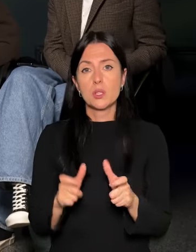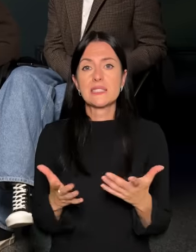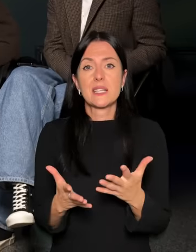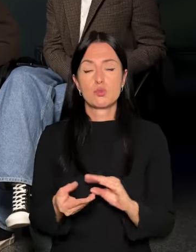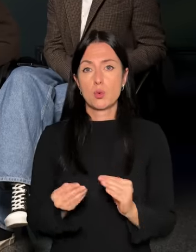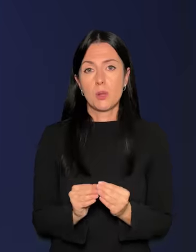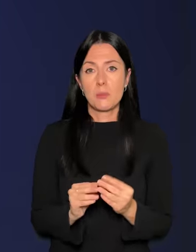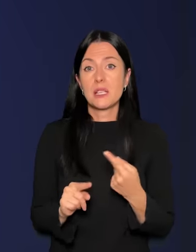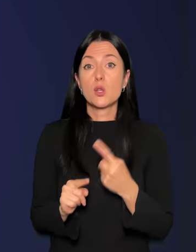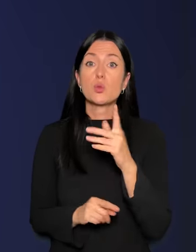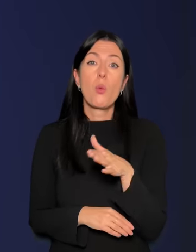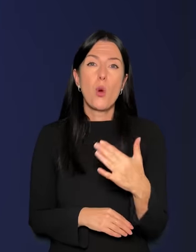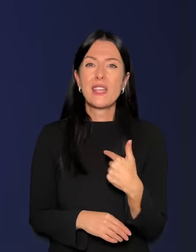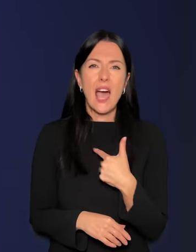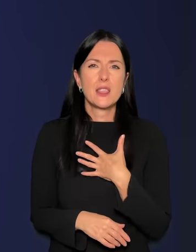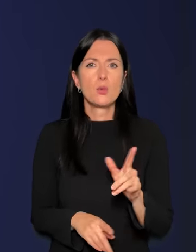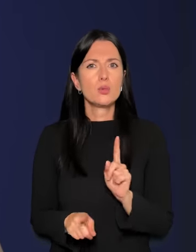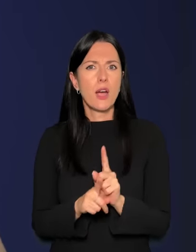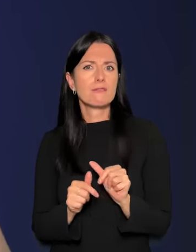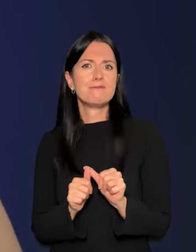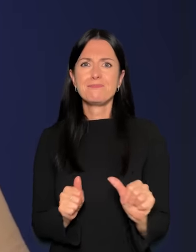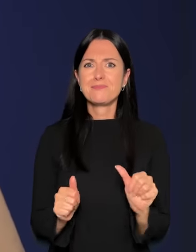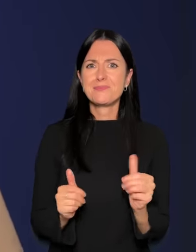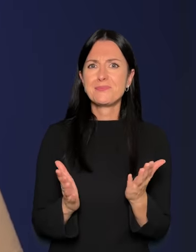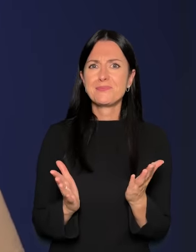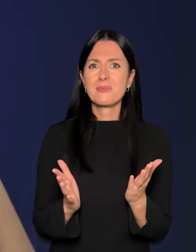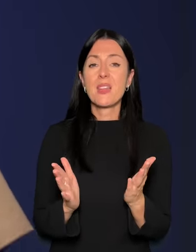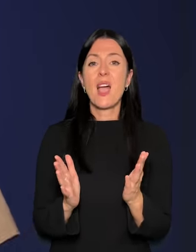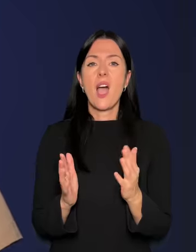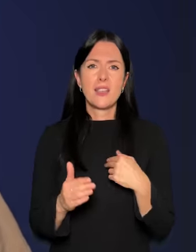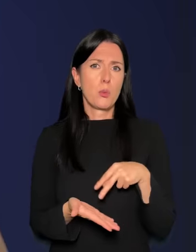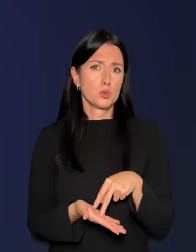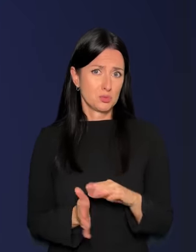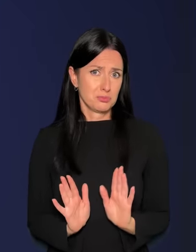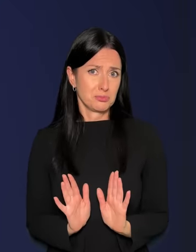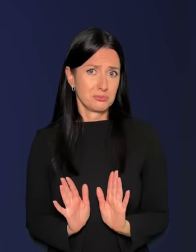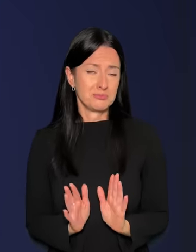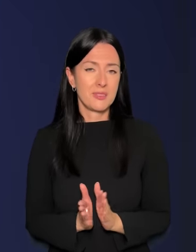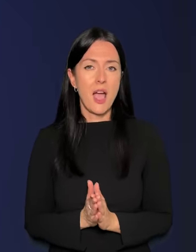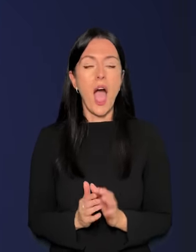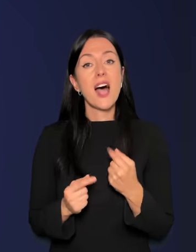to people with problems. On the other hand, I don't like to stand out, I just stand there.